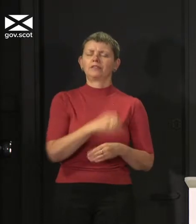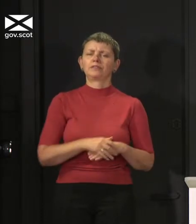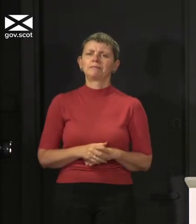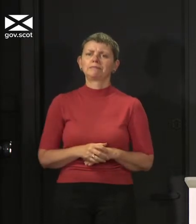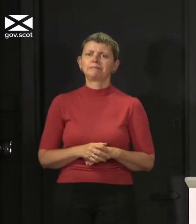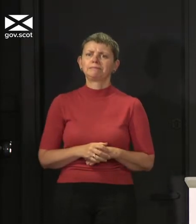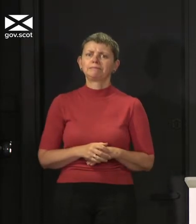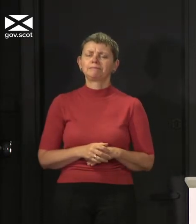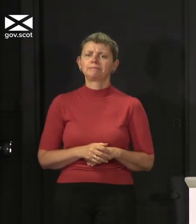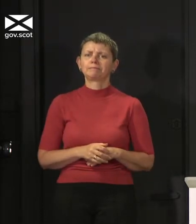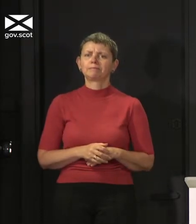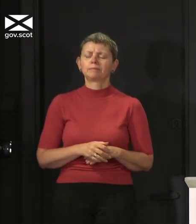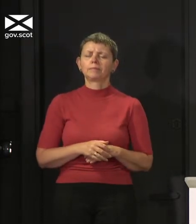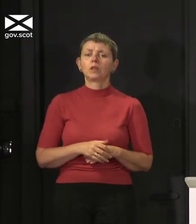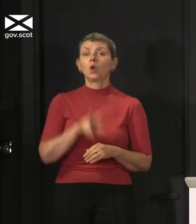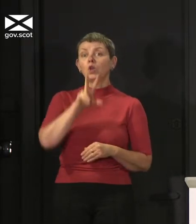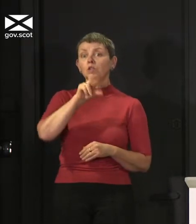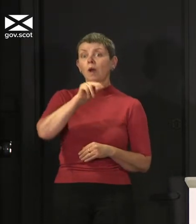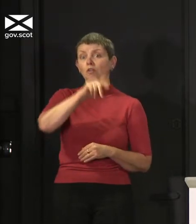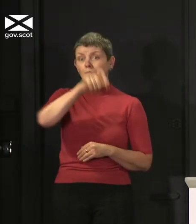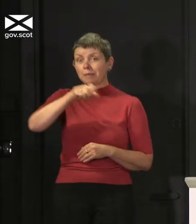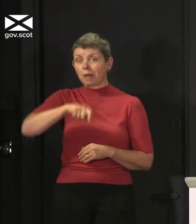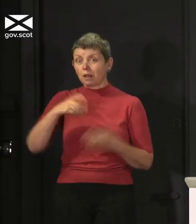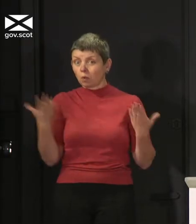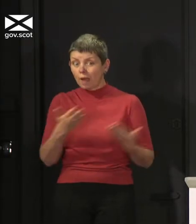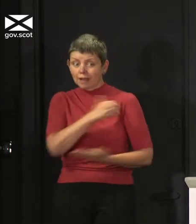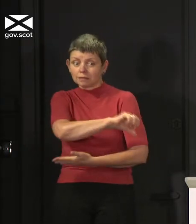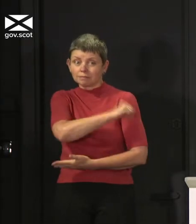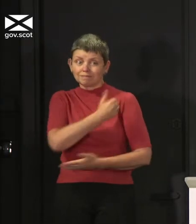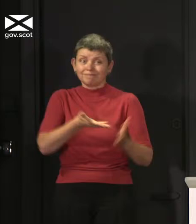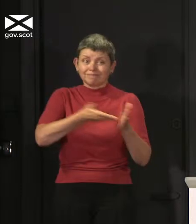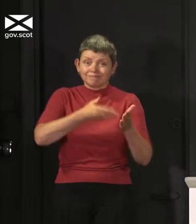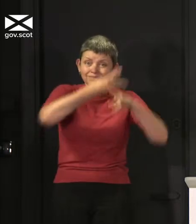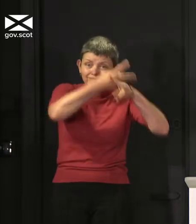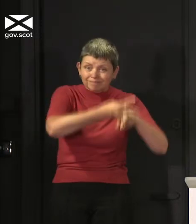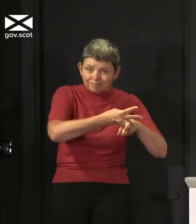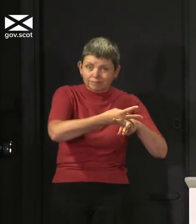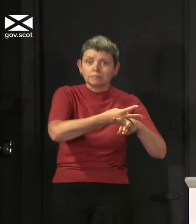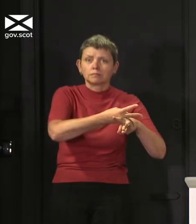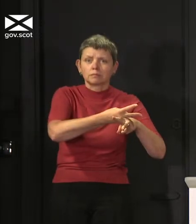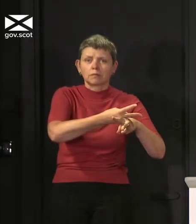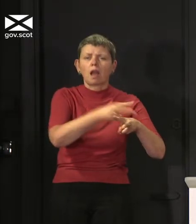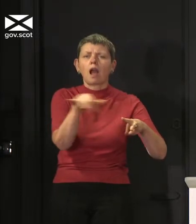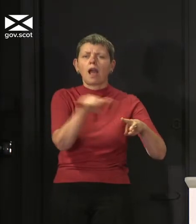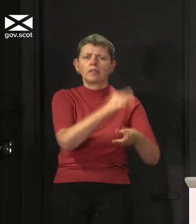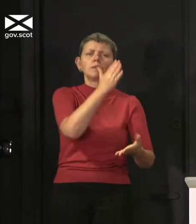A total of 12 people last night were in intensive care with either confirmed or suspected Covid